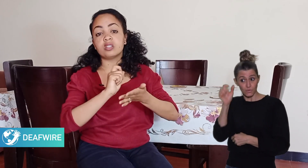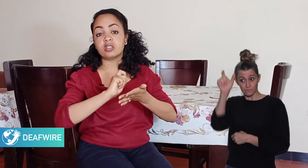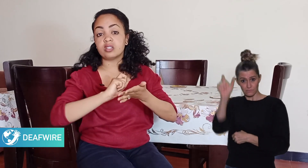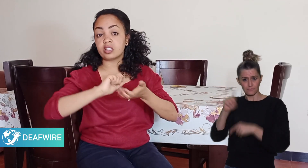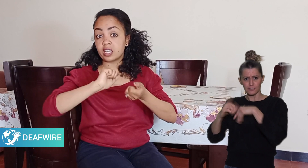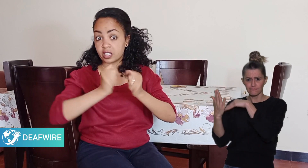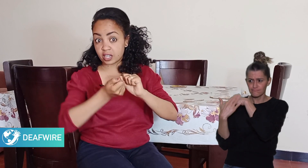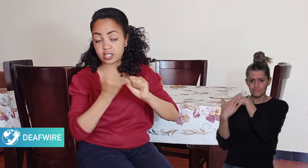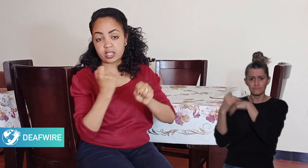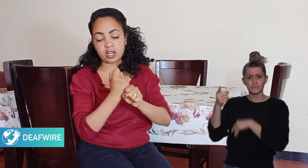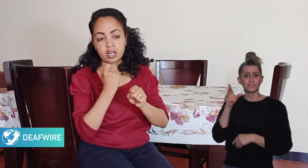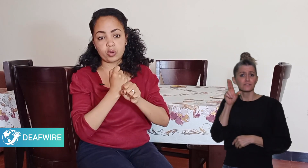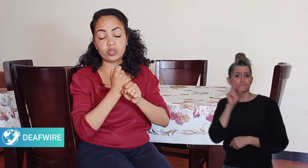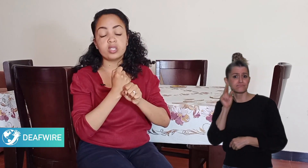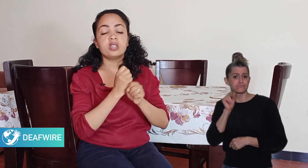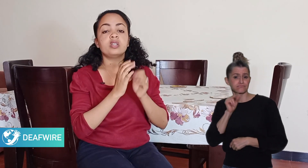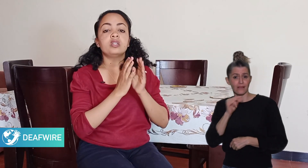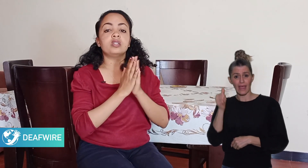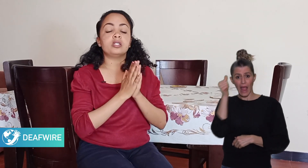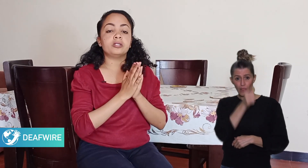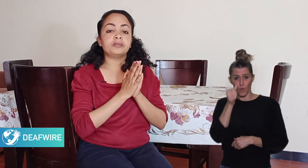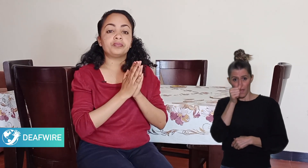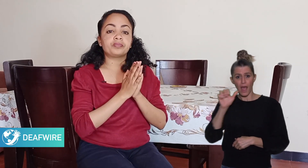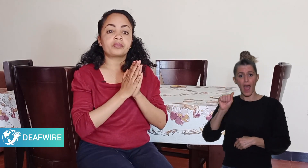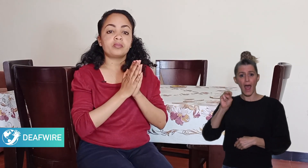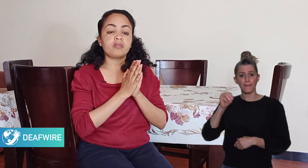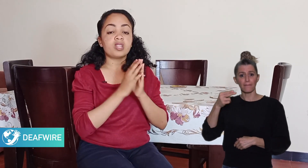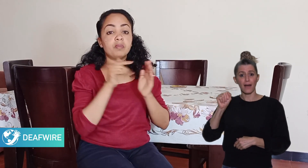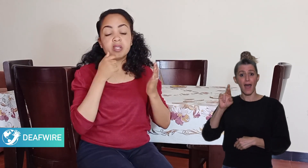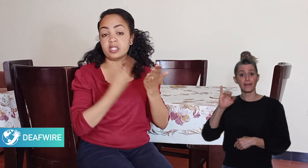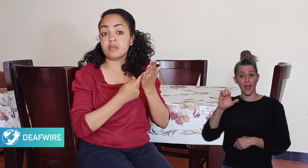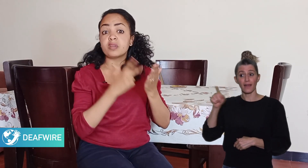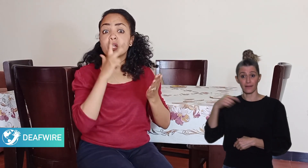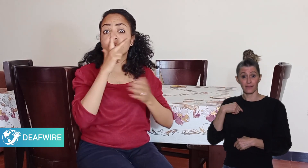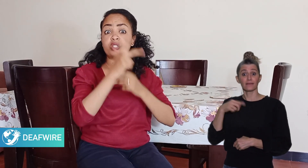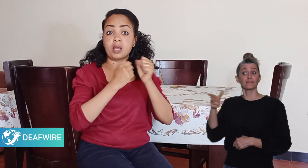a hearing consultant who speaks to me in Ethiopian (Amharic)